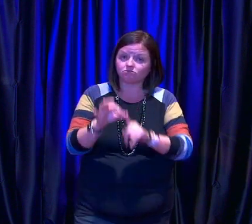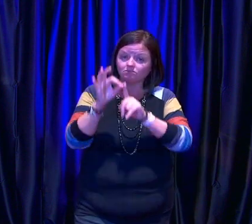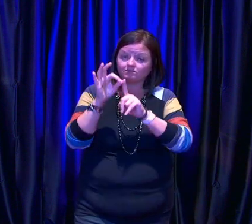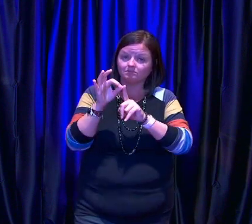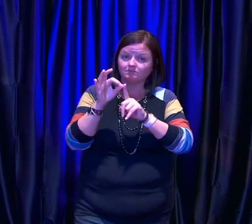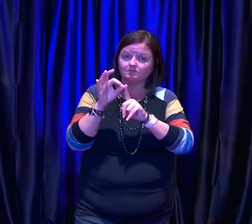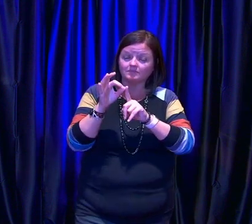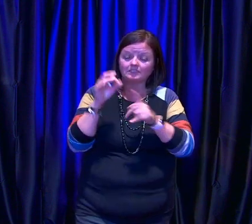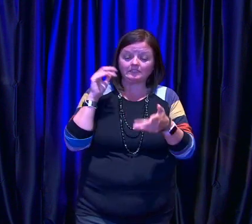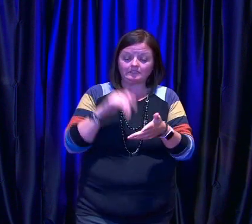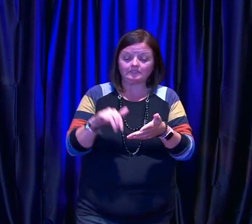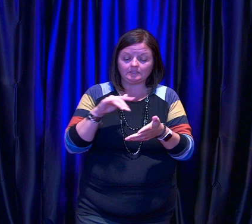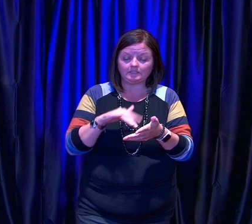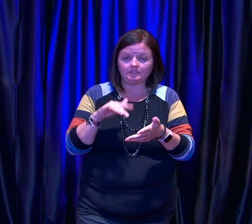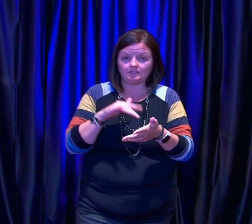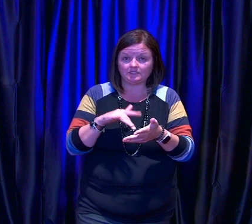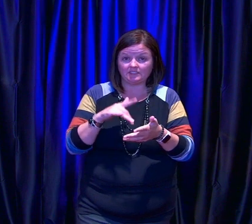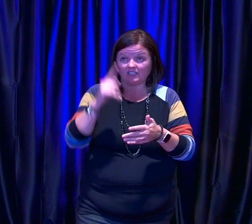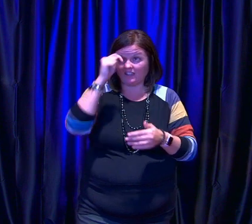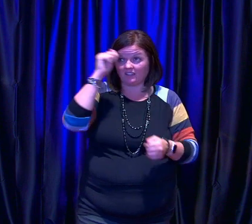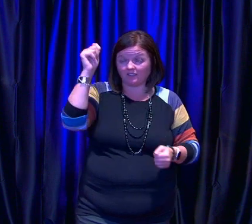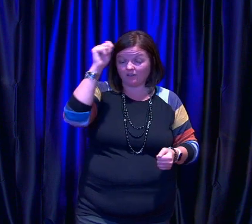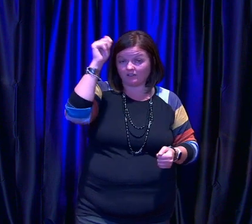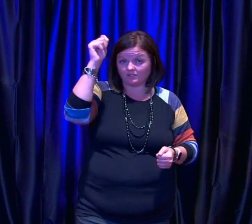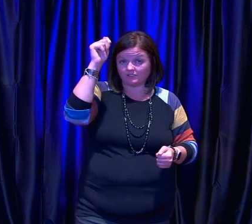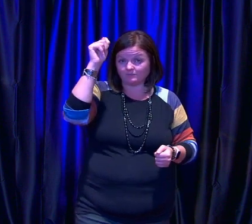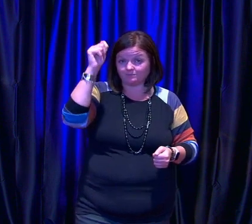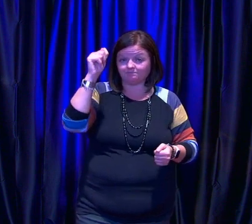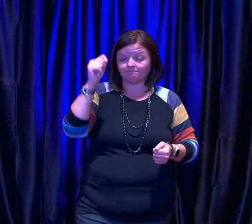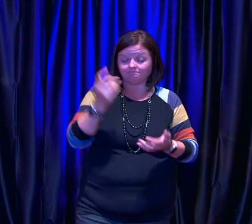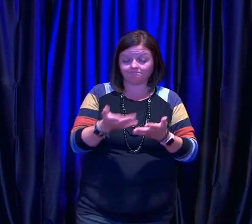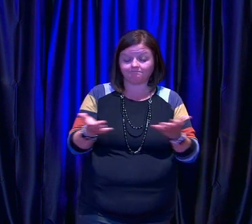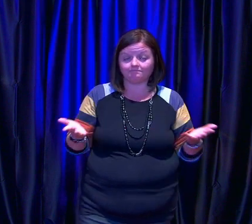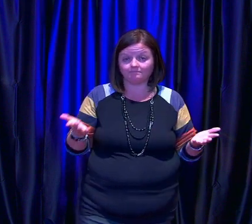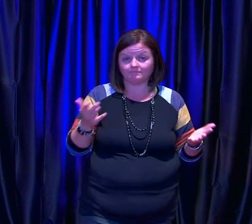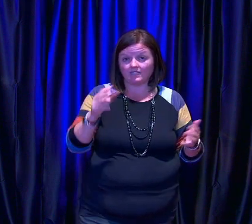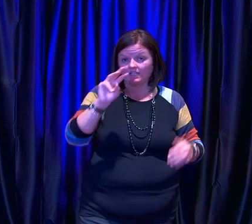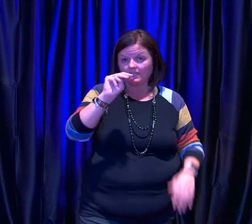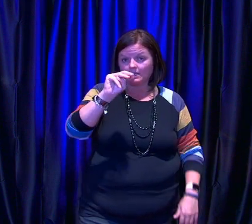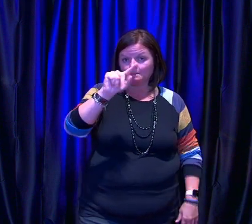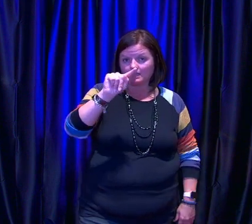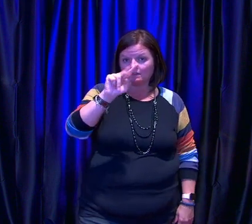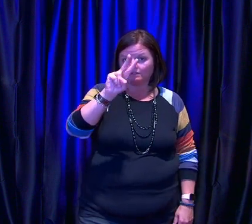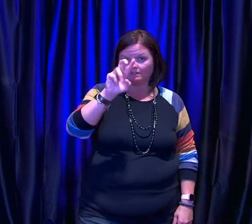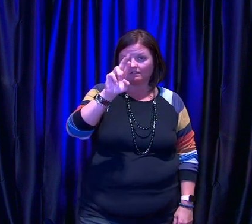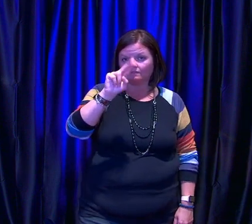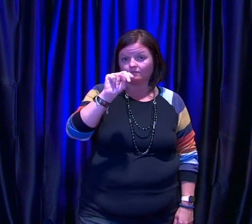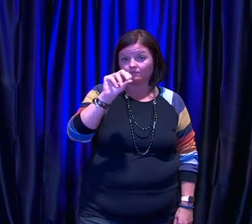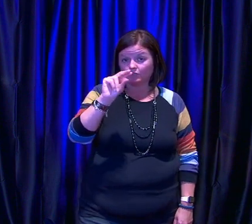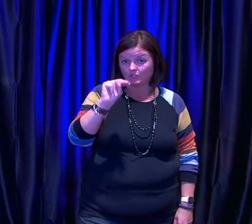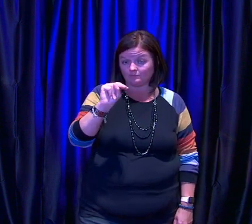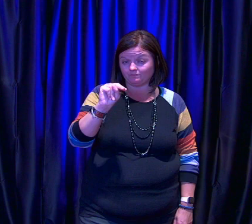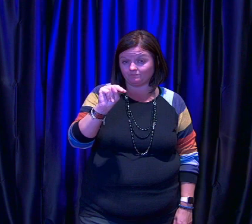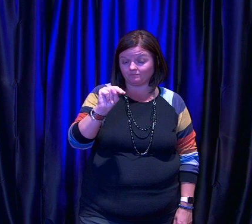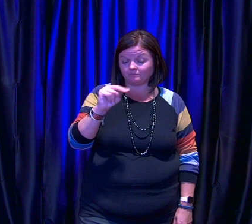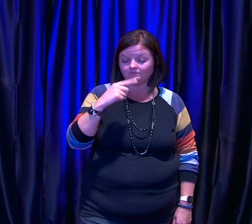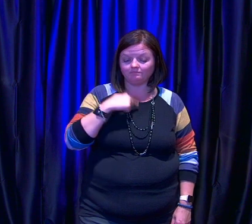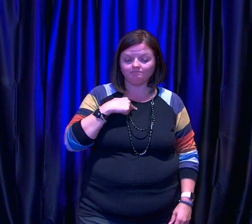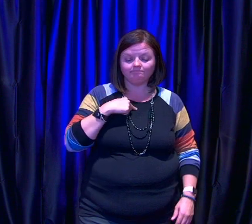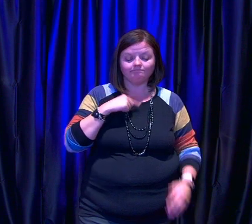to study theology and stuff at mount vernon i began to develop this